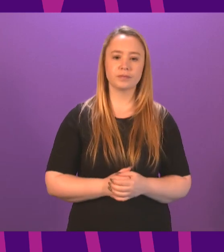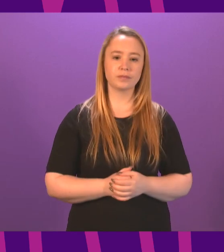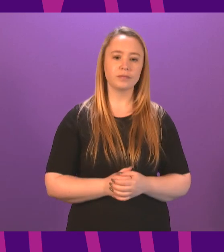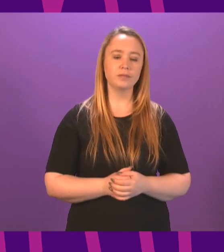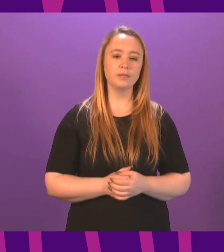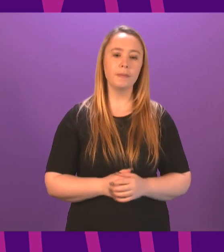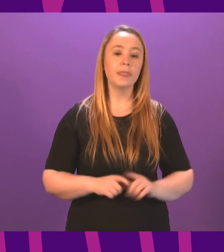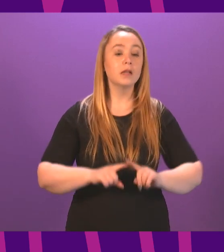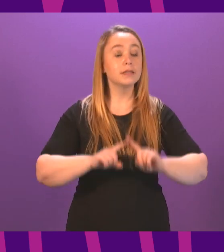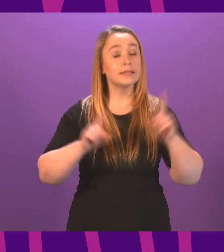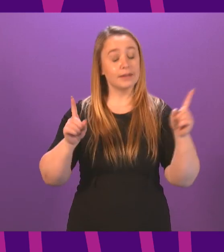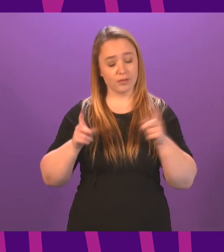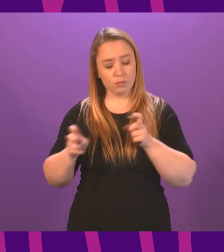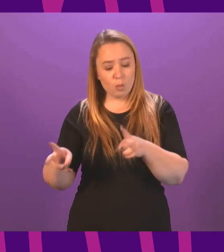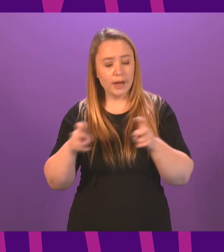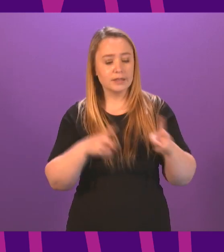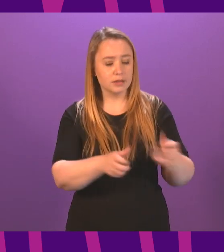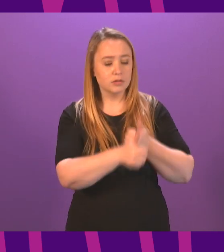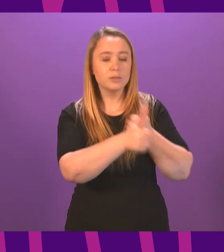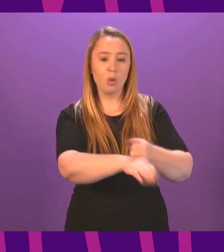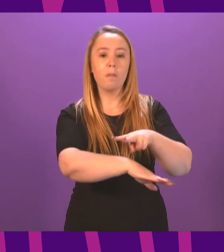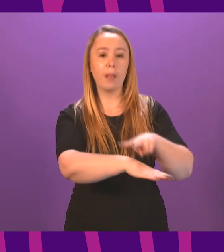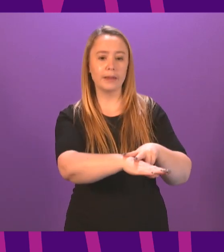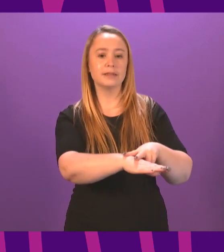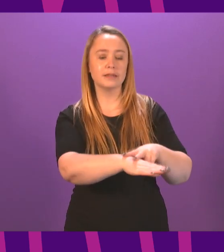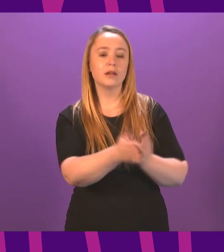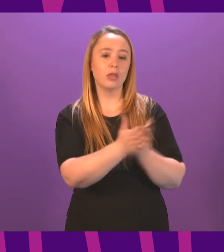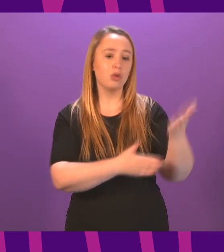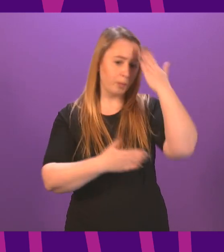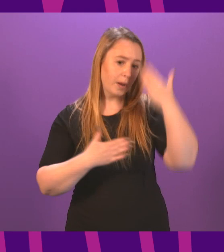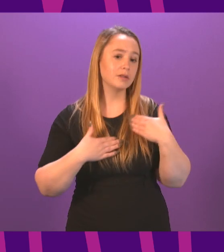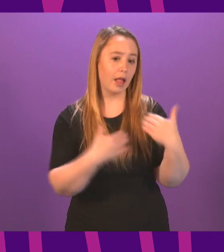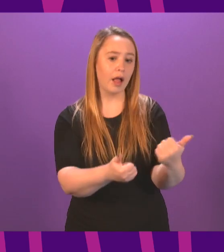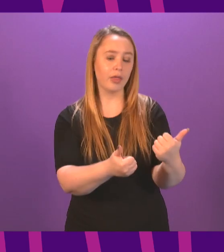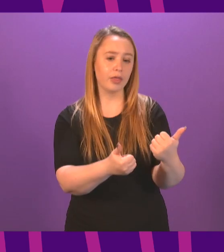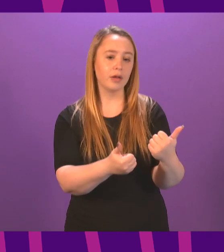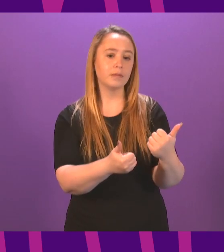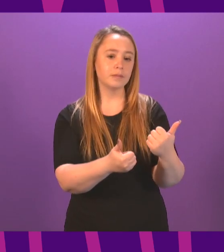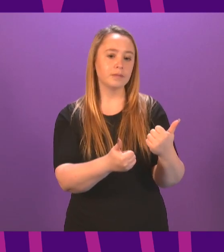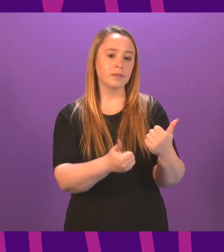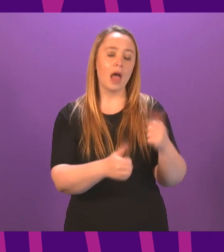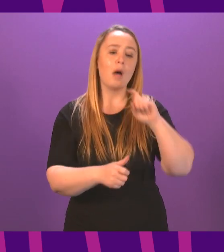are supported on mental health issues. We will continue to take steps to enhance those